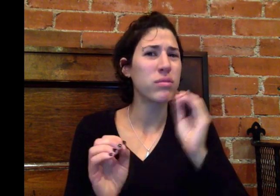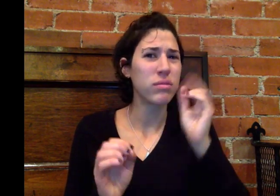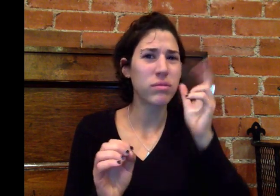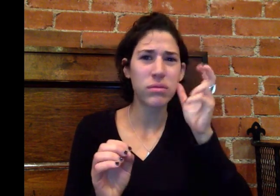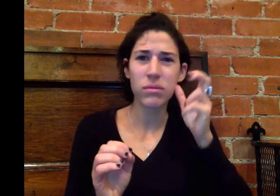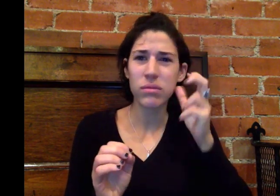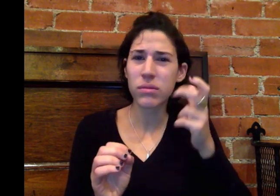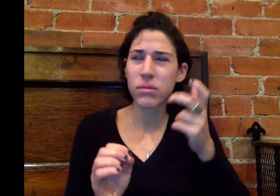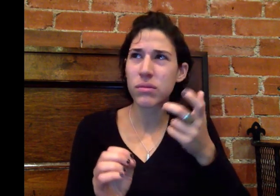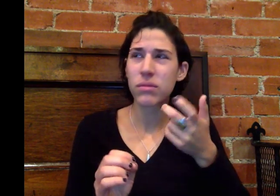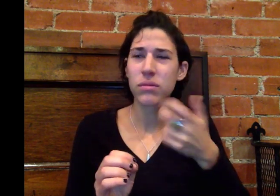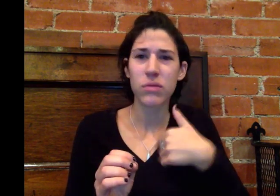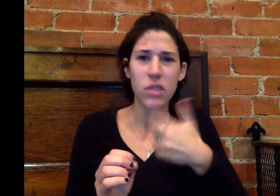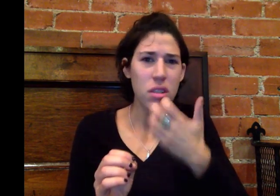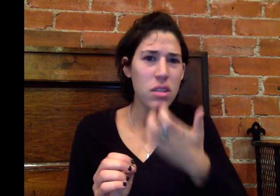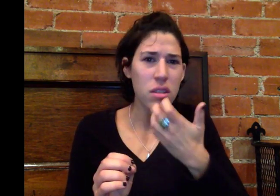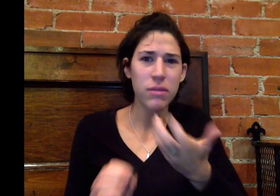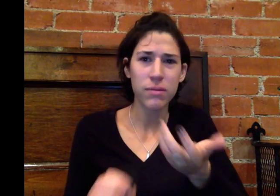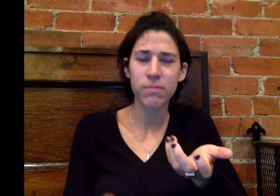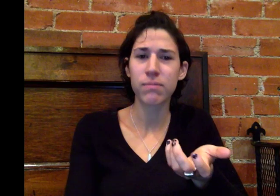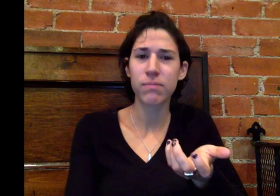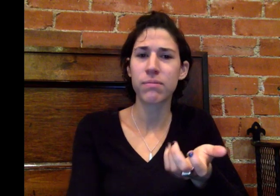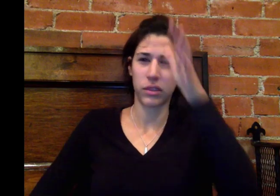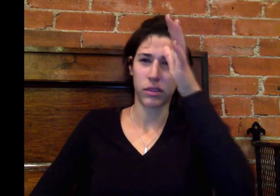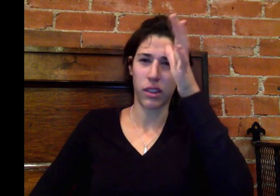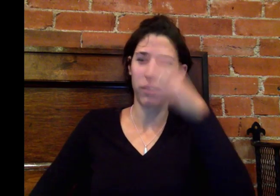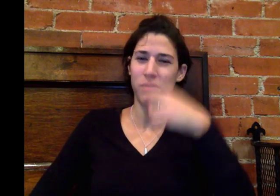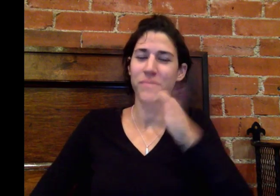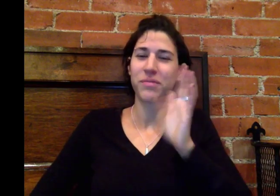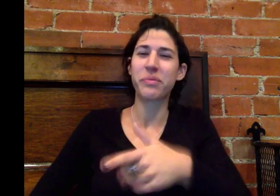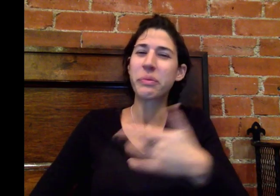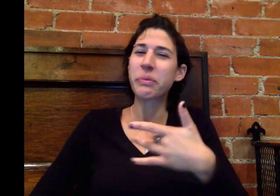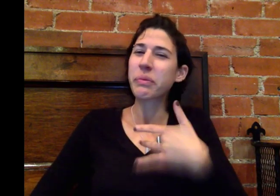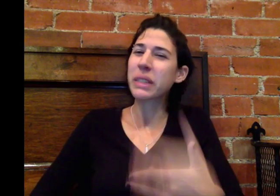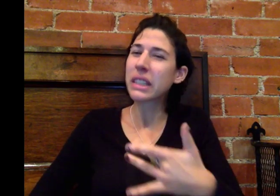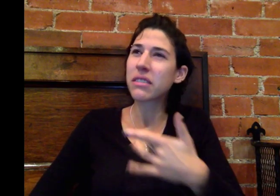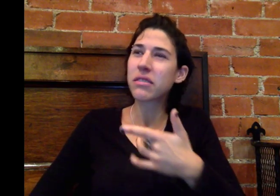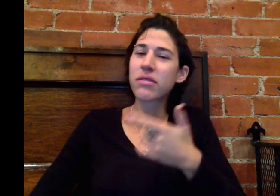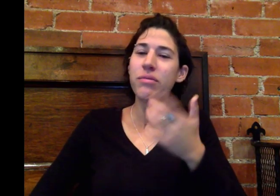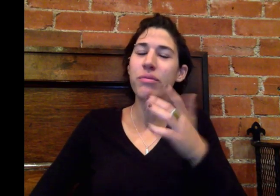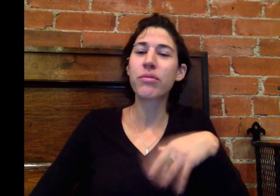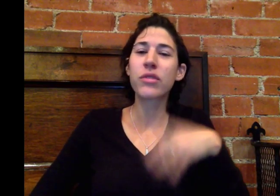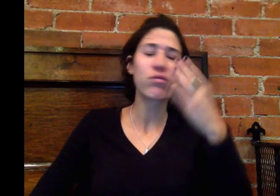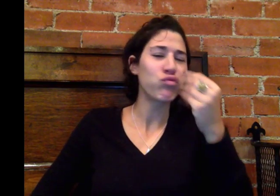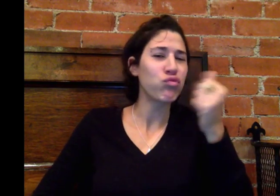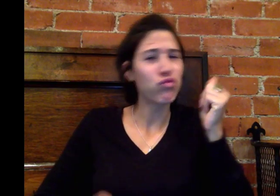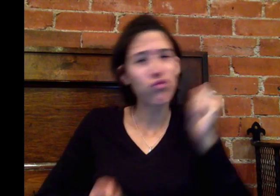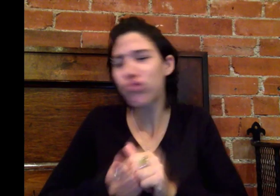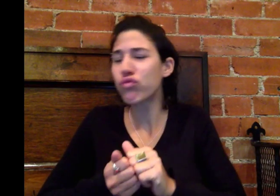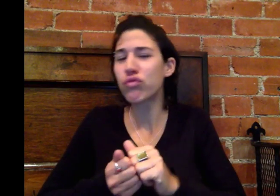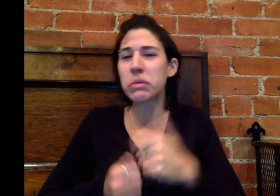because I wasn't hearing her. My dad told her that I usually sleep through everything anyway.